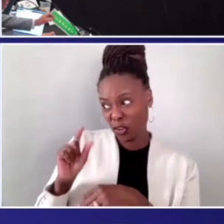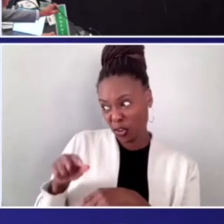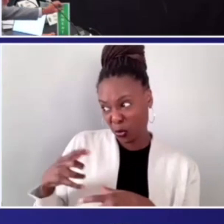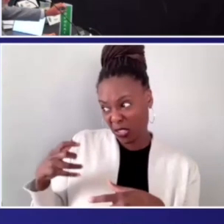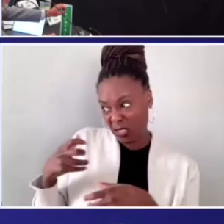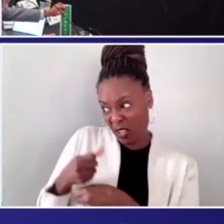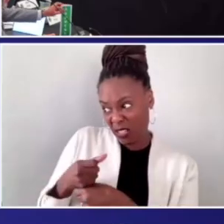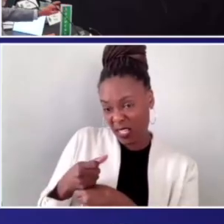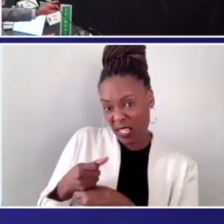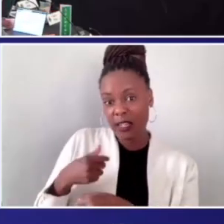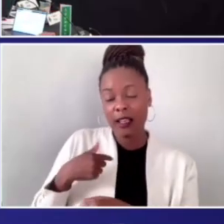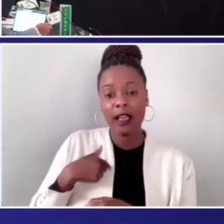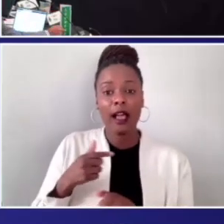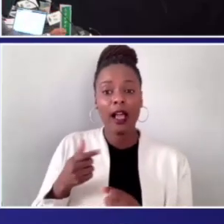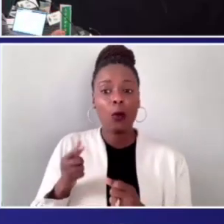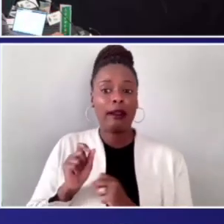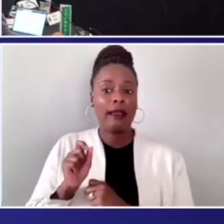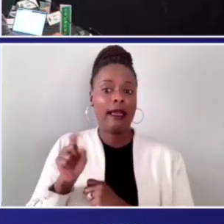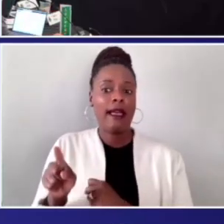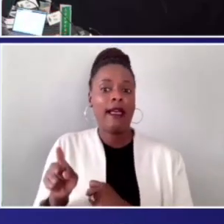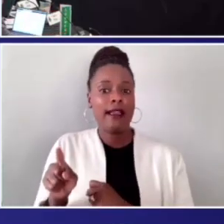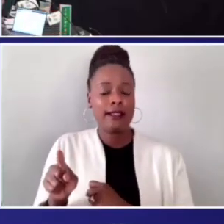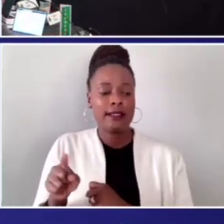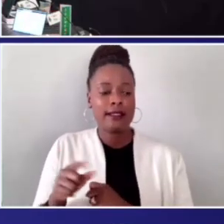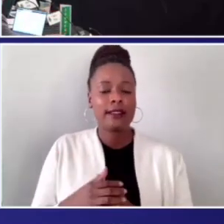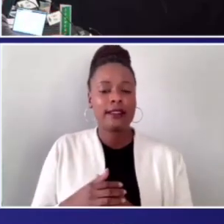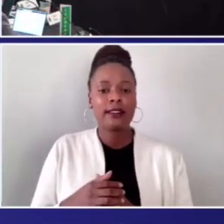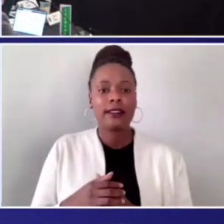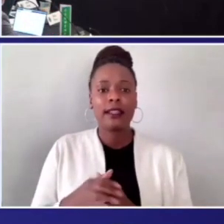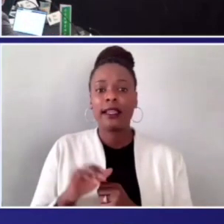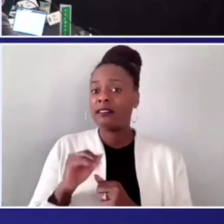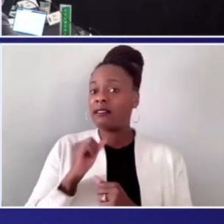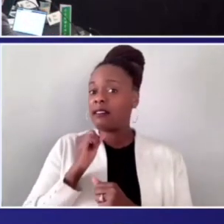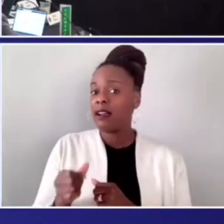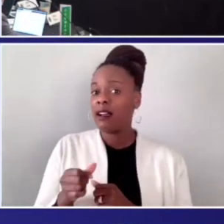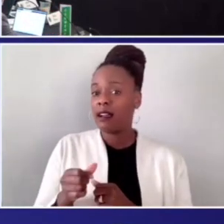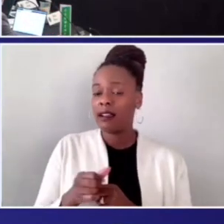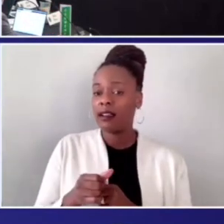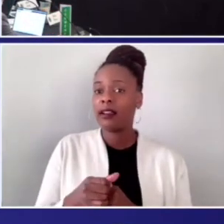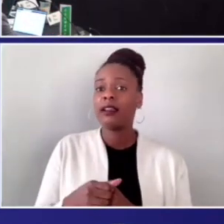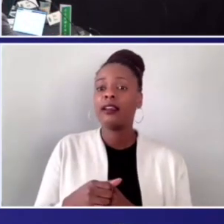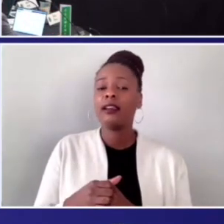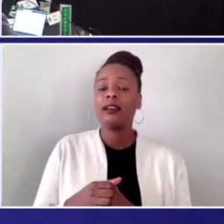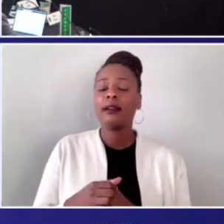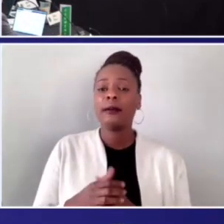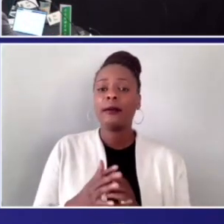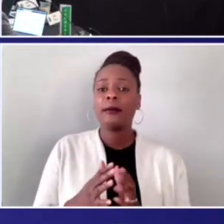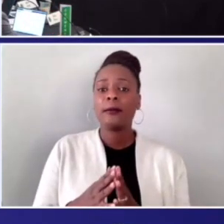would ask the question. And then if it's not, then if you have -- if they're with one